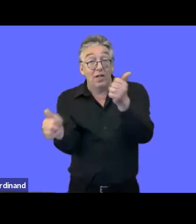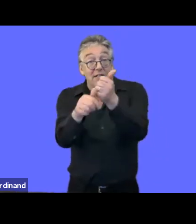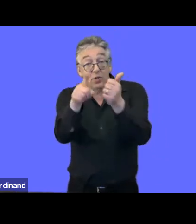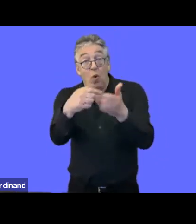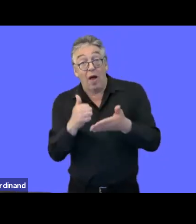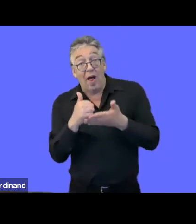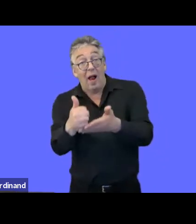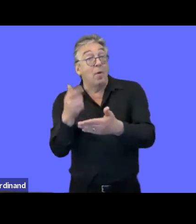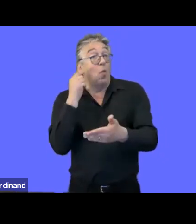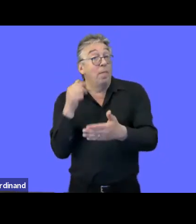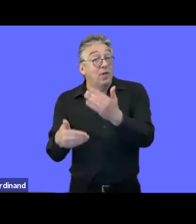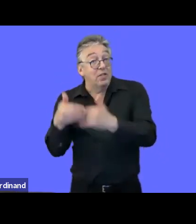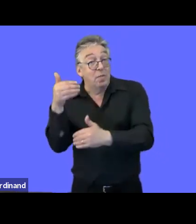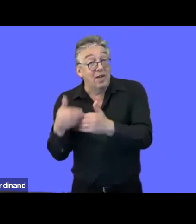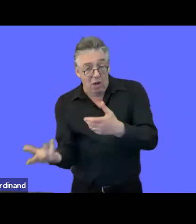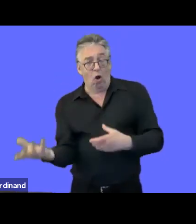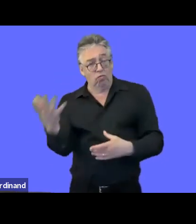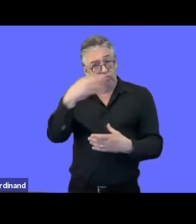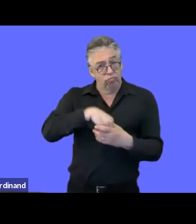to be part of the participation, for example.